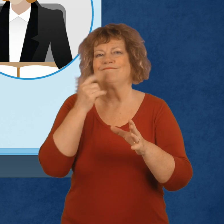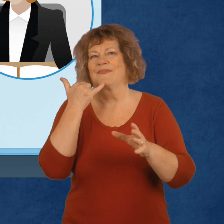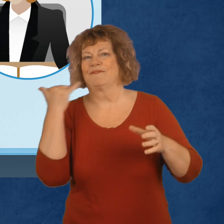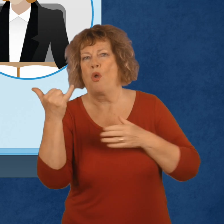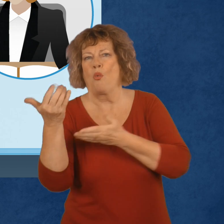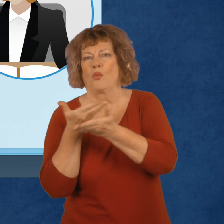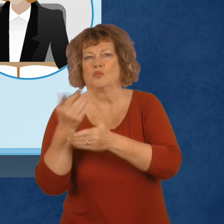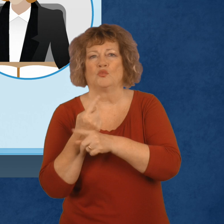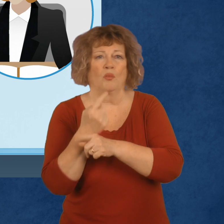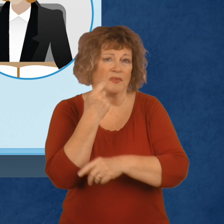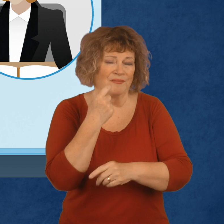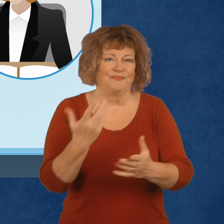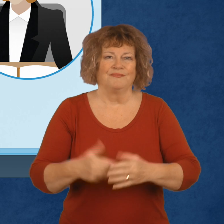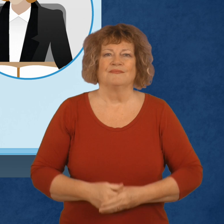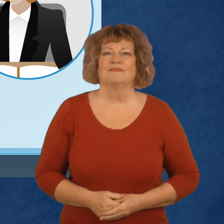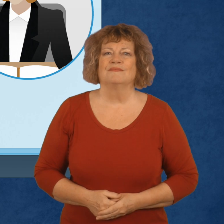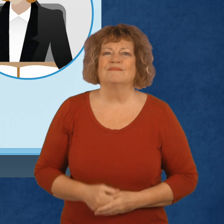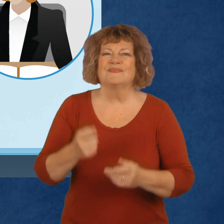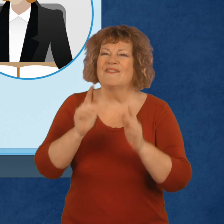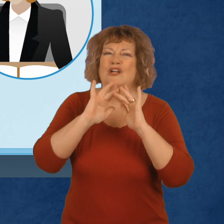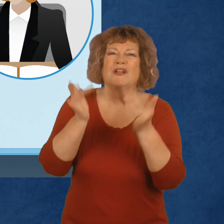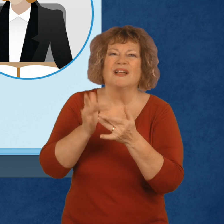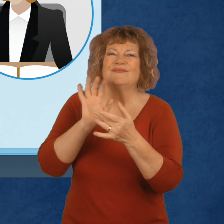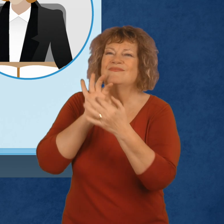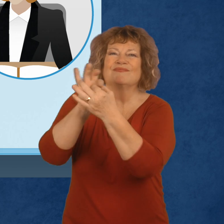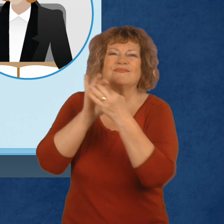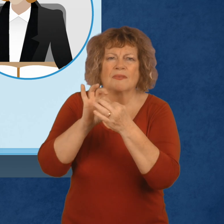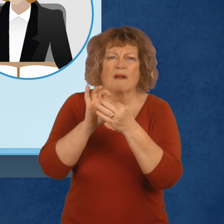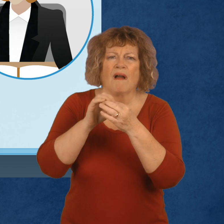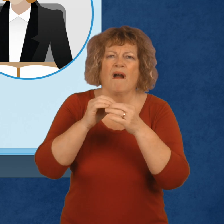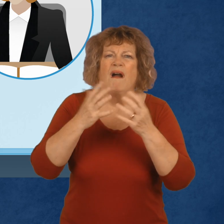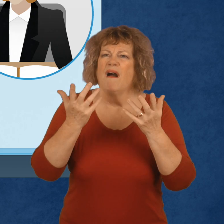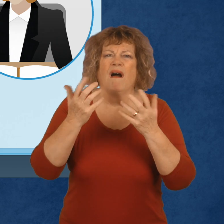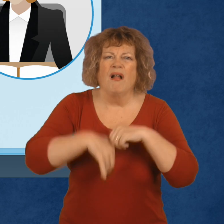Losing your internet connection will not affect the outcome of your case.